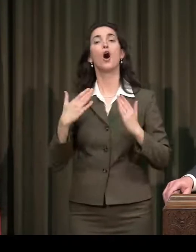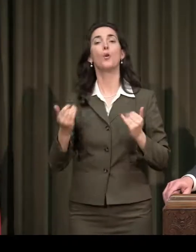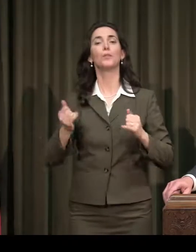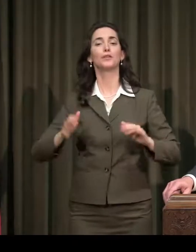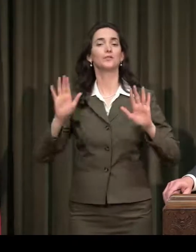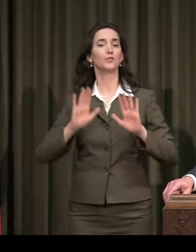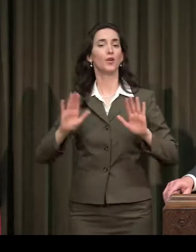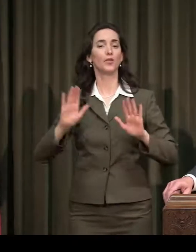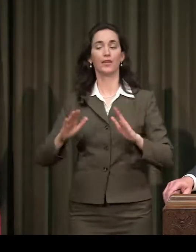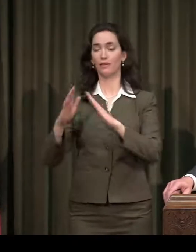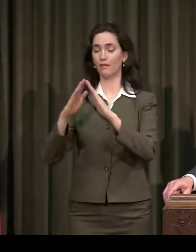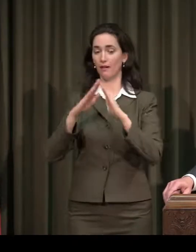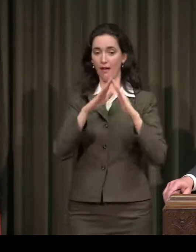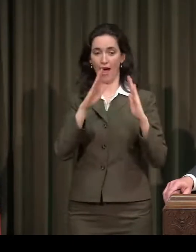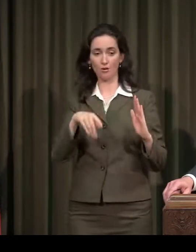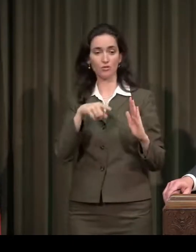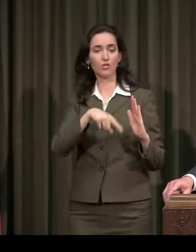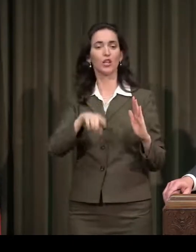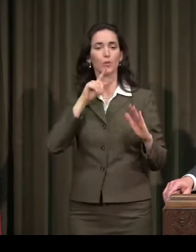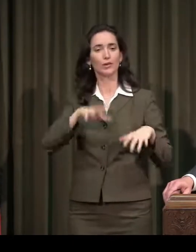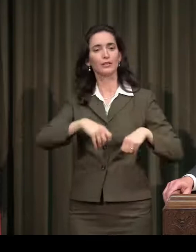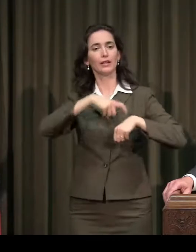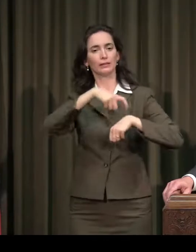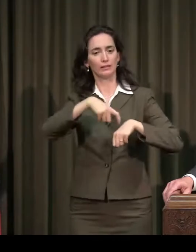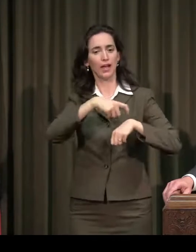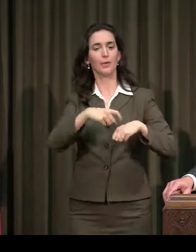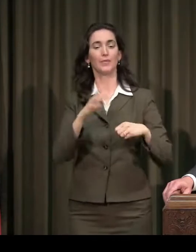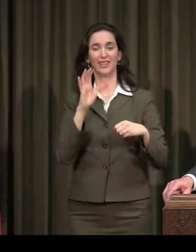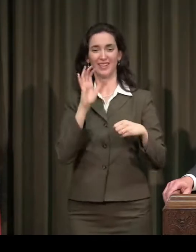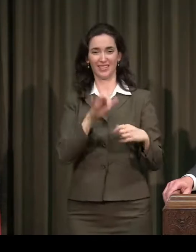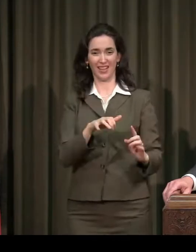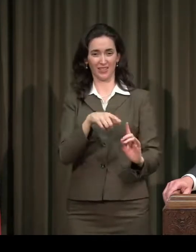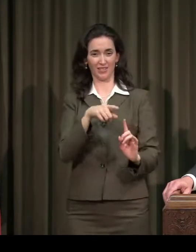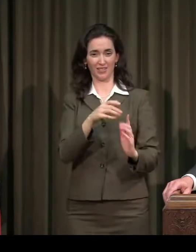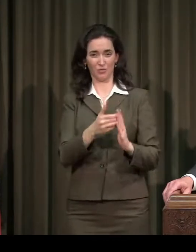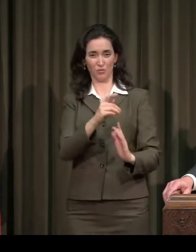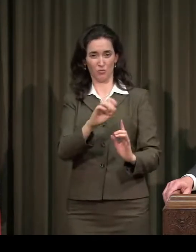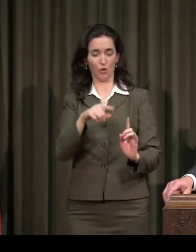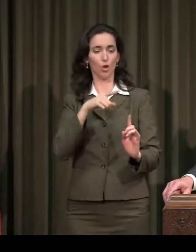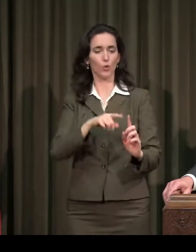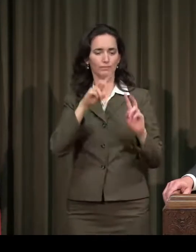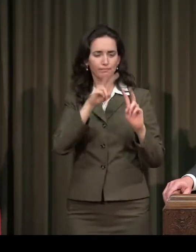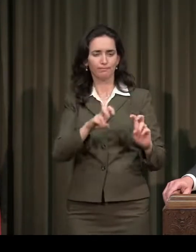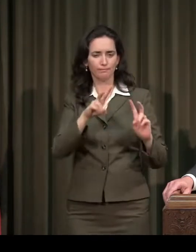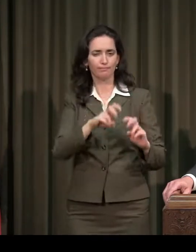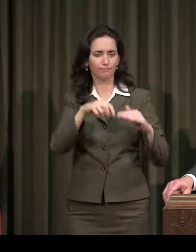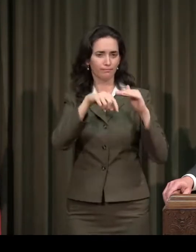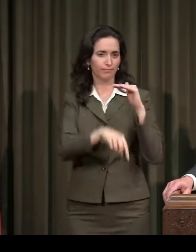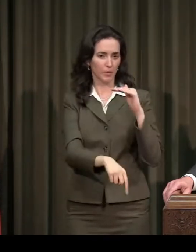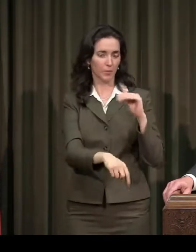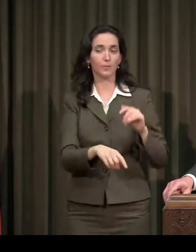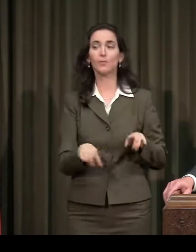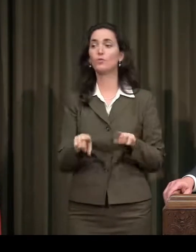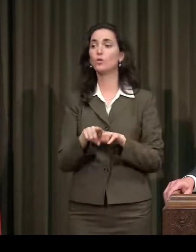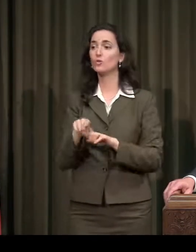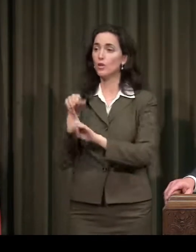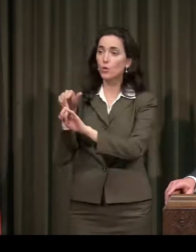adequately scrutinize that instrument and I would just remind everyone that the Senate soundly rejected that